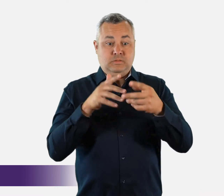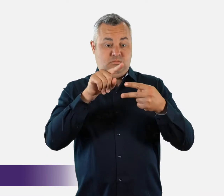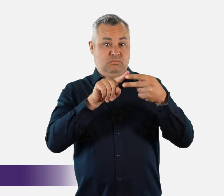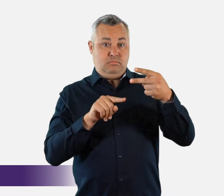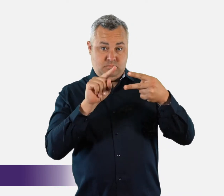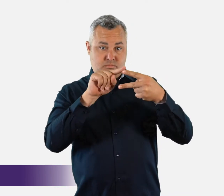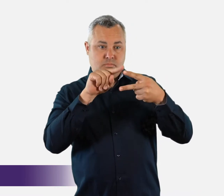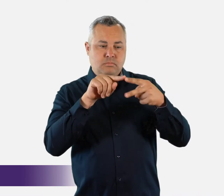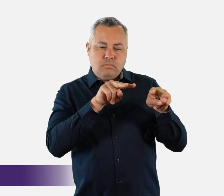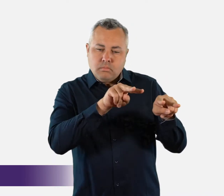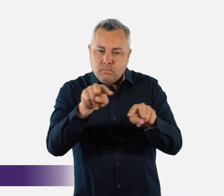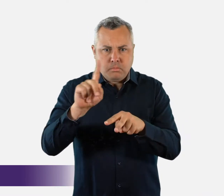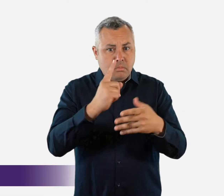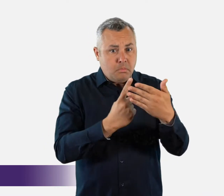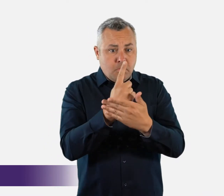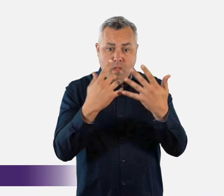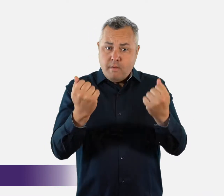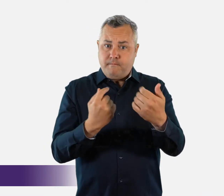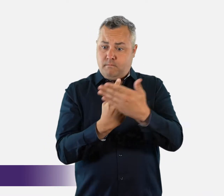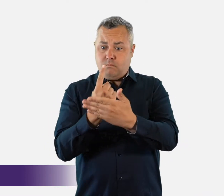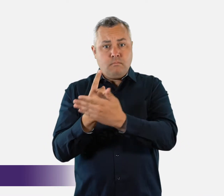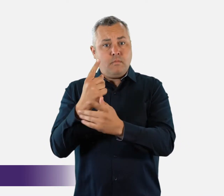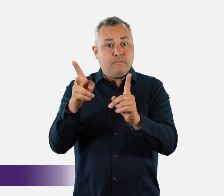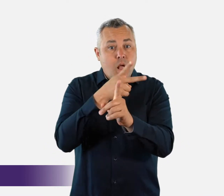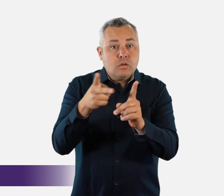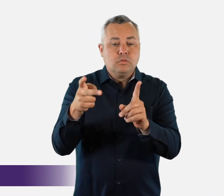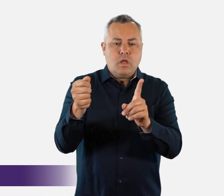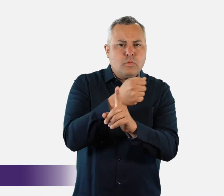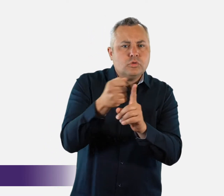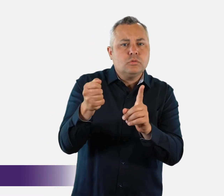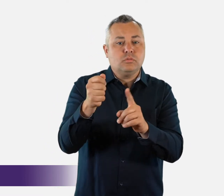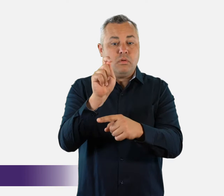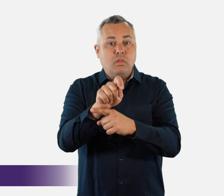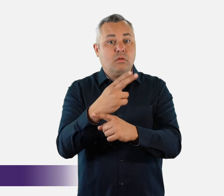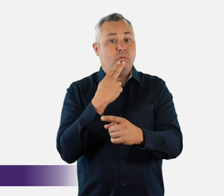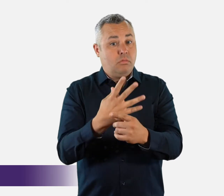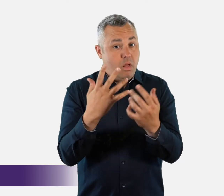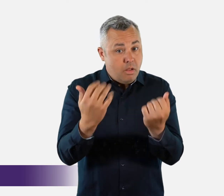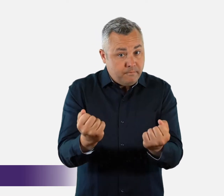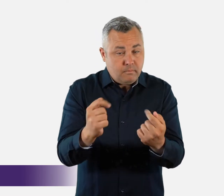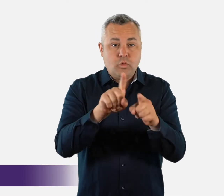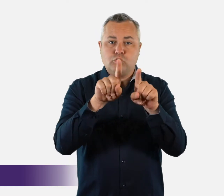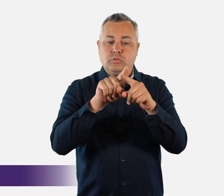It represents both a setting for violence, abuse, neglect and exploitation and an important component